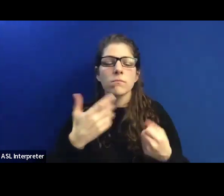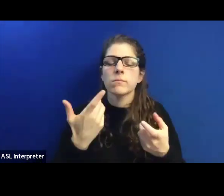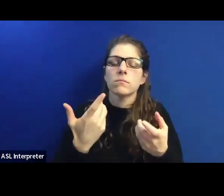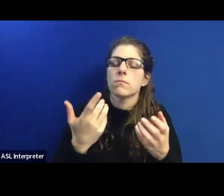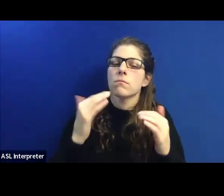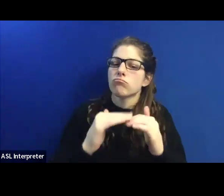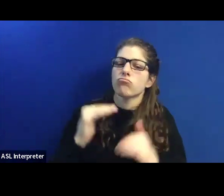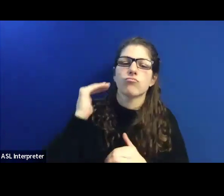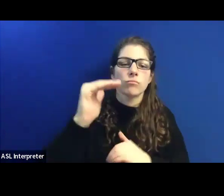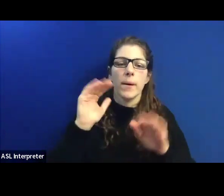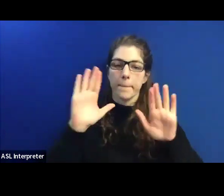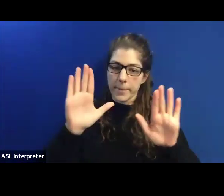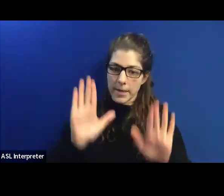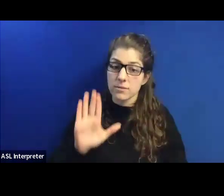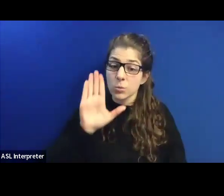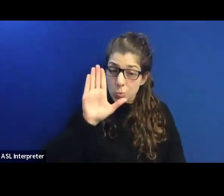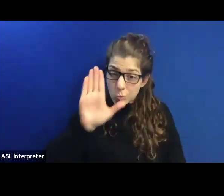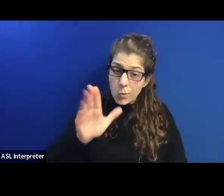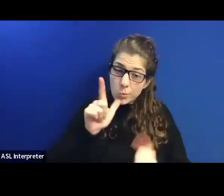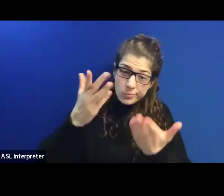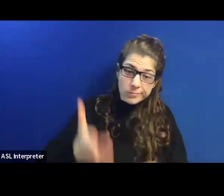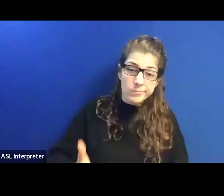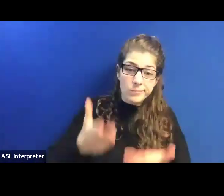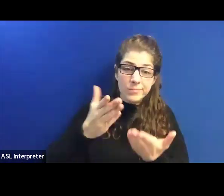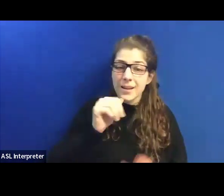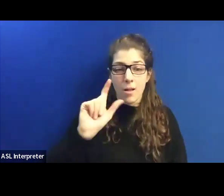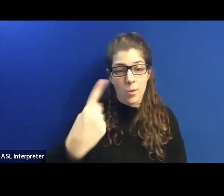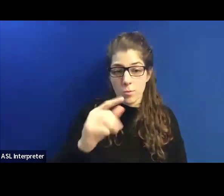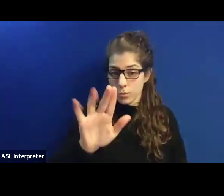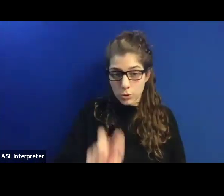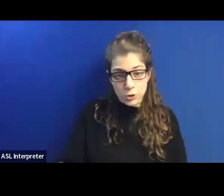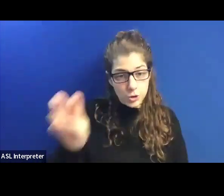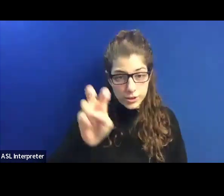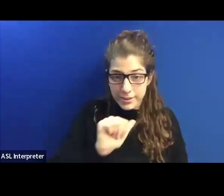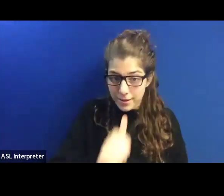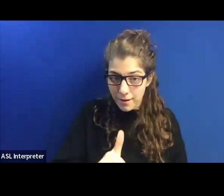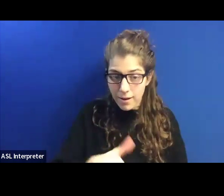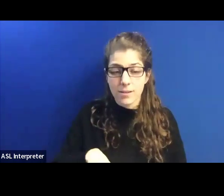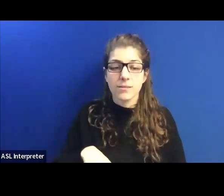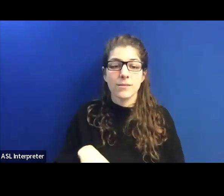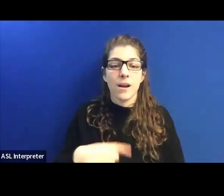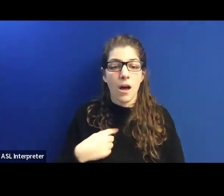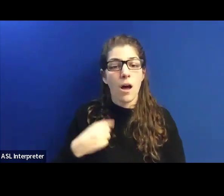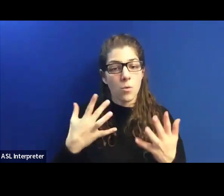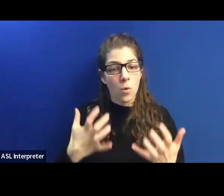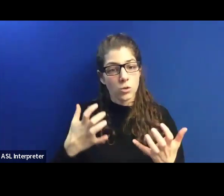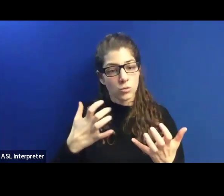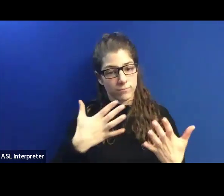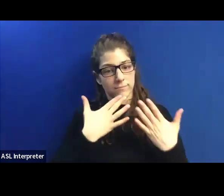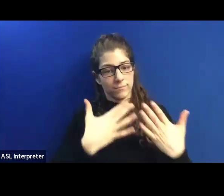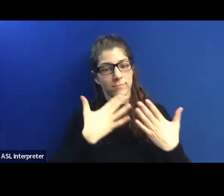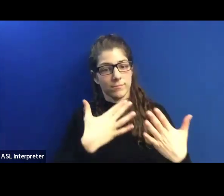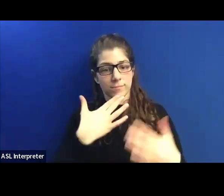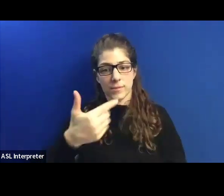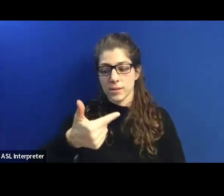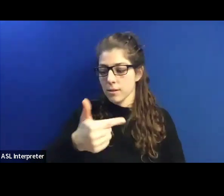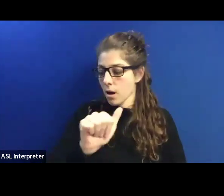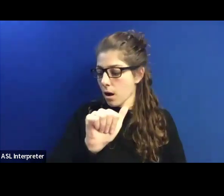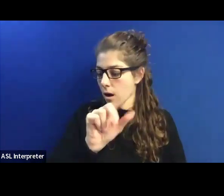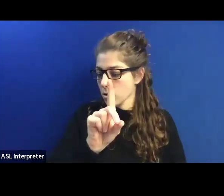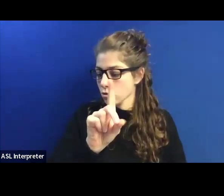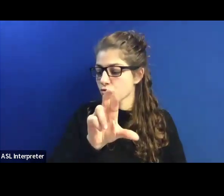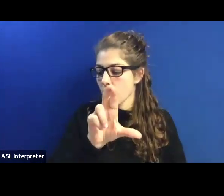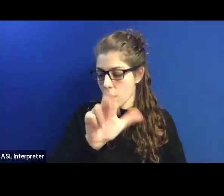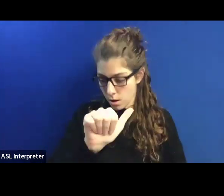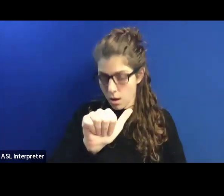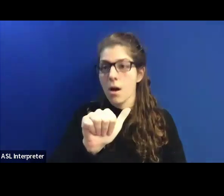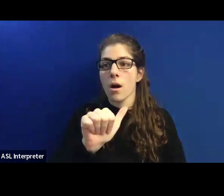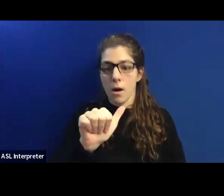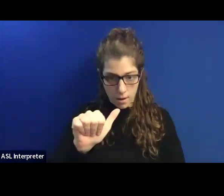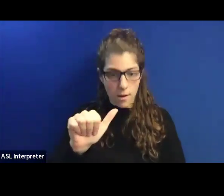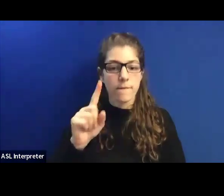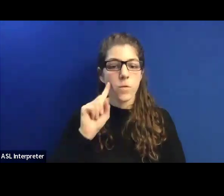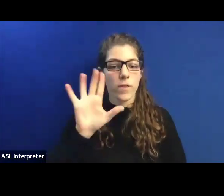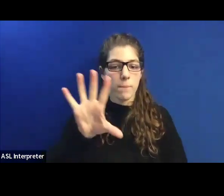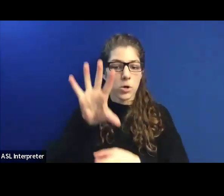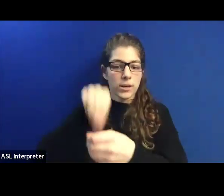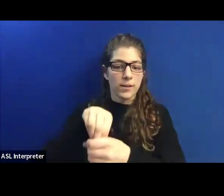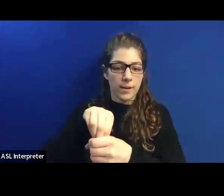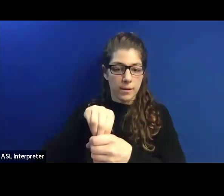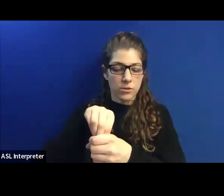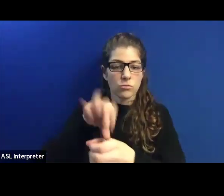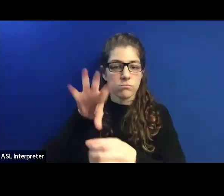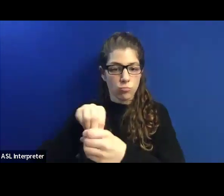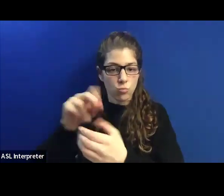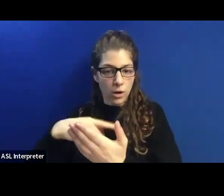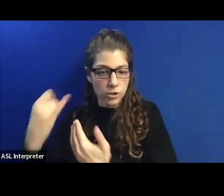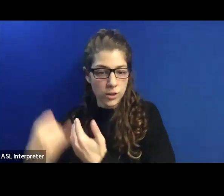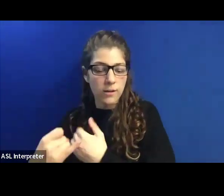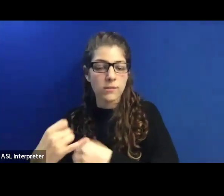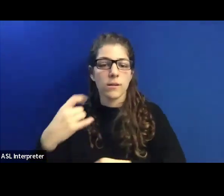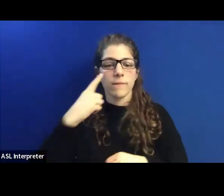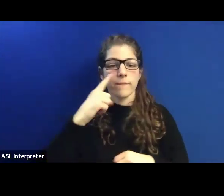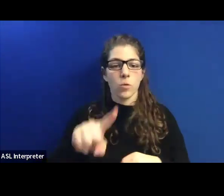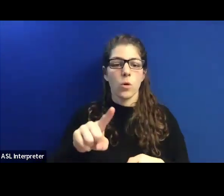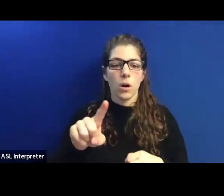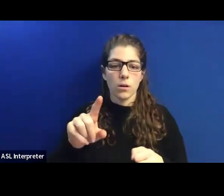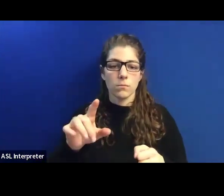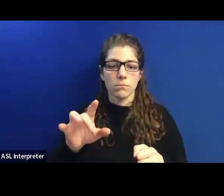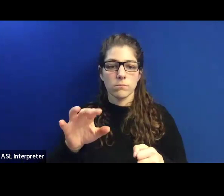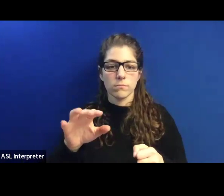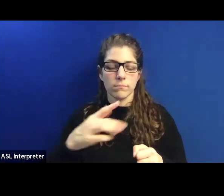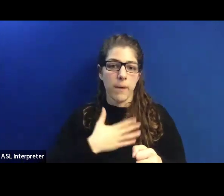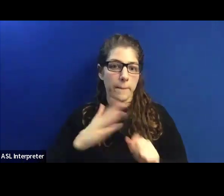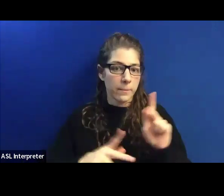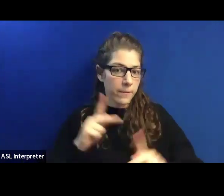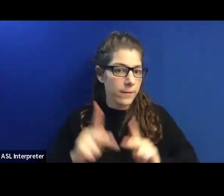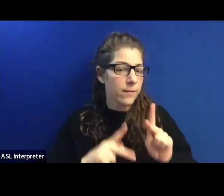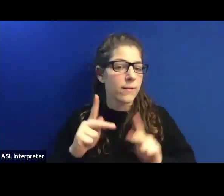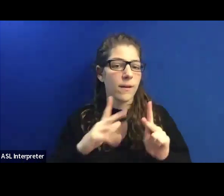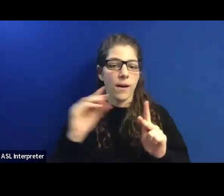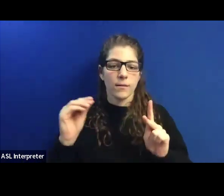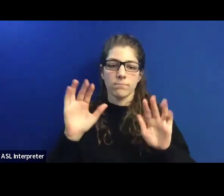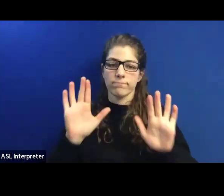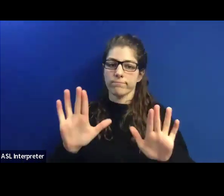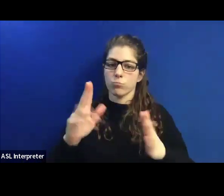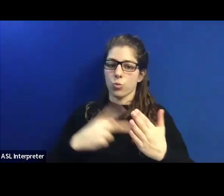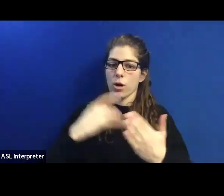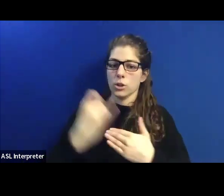And remember that you're not alone on your journey. And I would like to thank to GADRA for their participation our project and for their great efforts for my people and excellent project we have together.